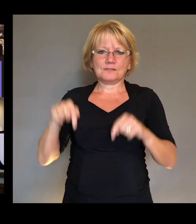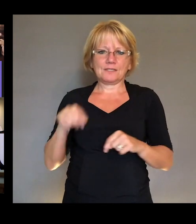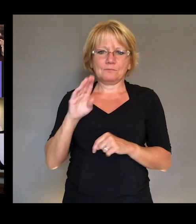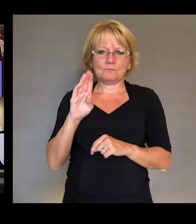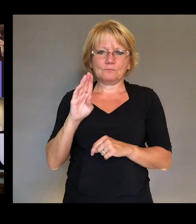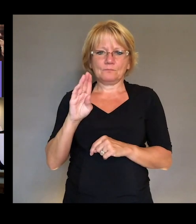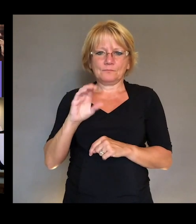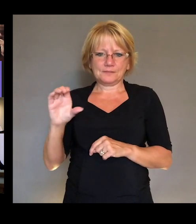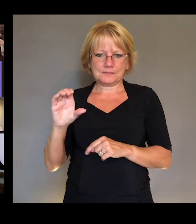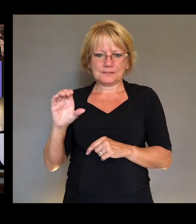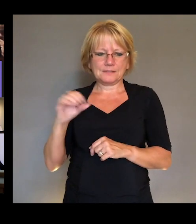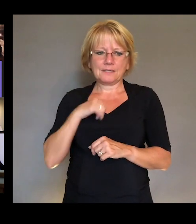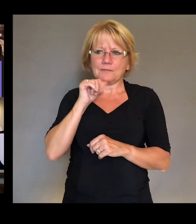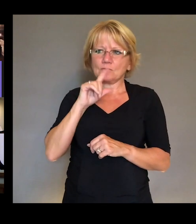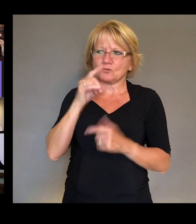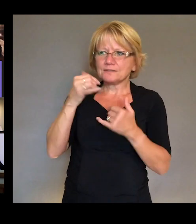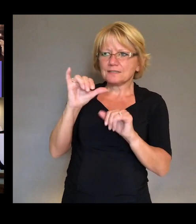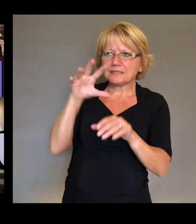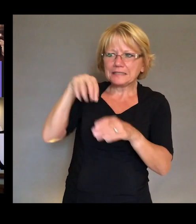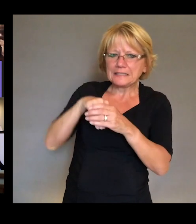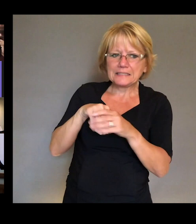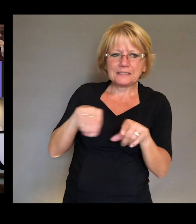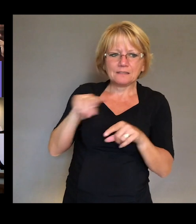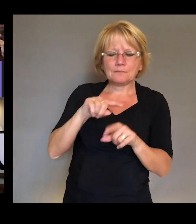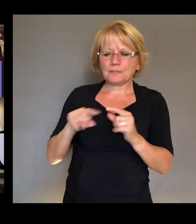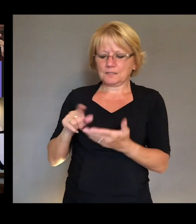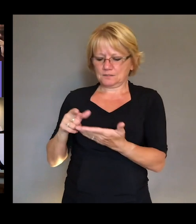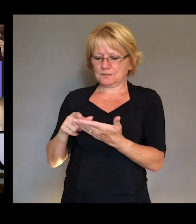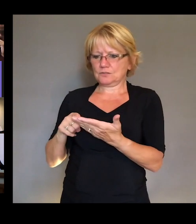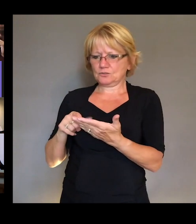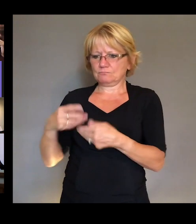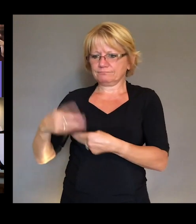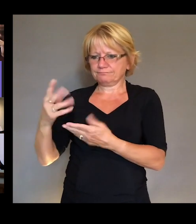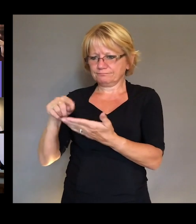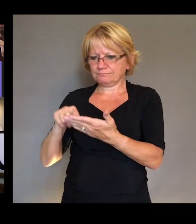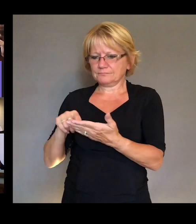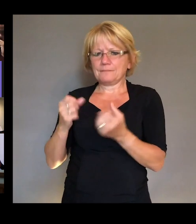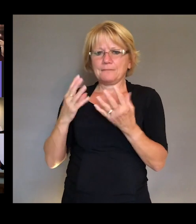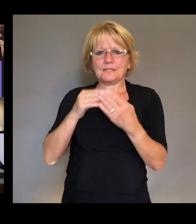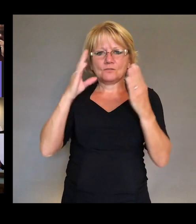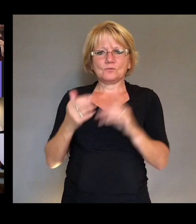here at Bristol Community College. And I'm not sure if she's still in, but she did make a mention here. Many students in special education